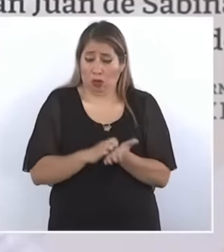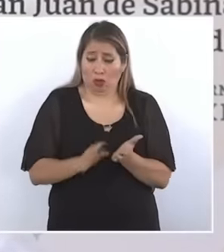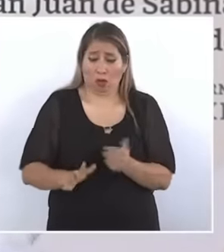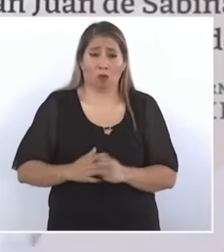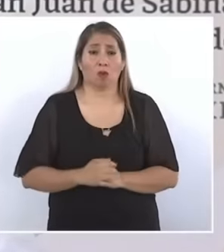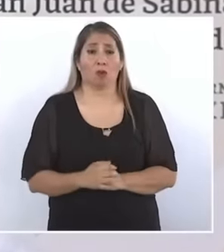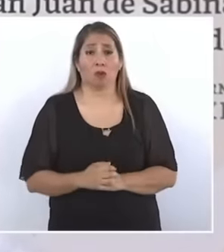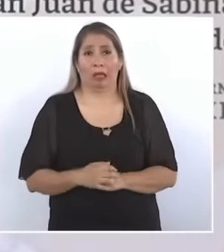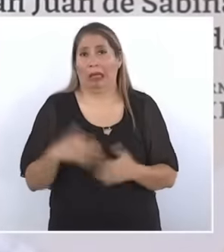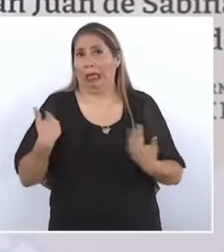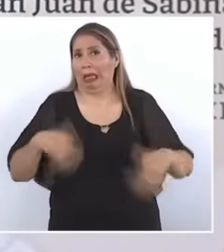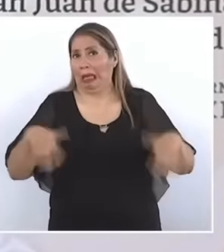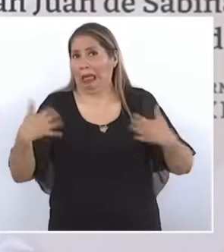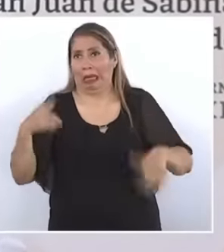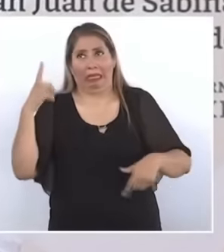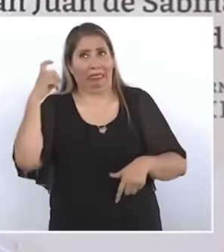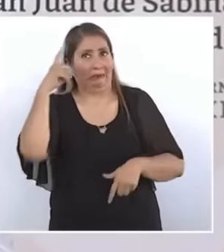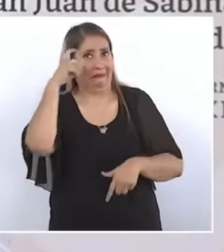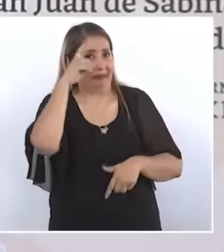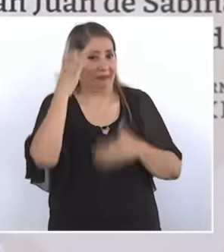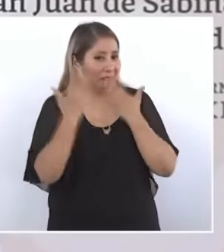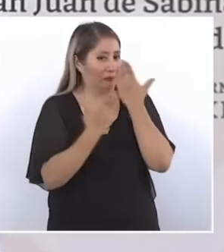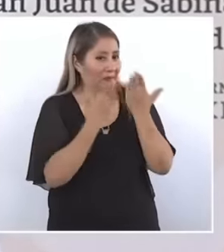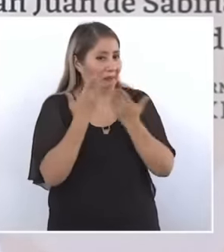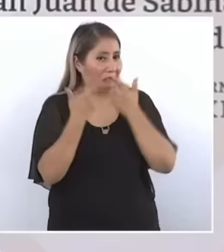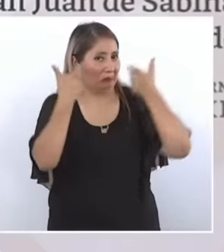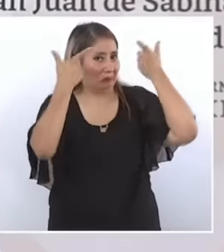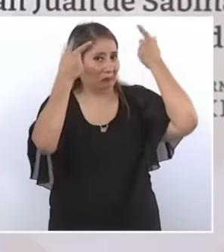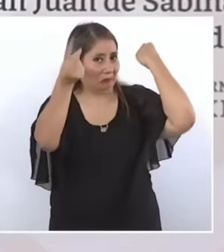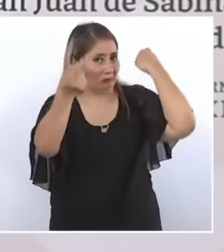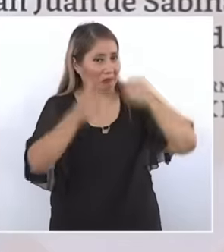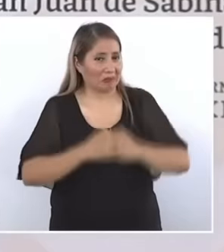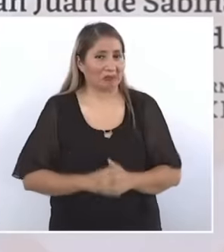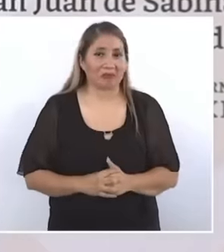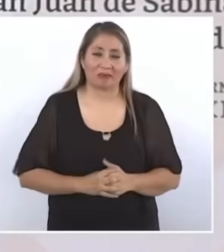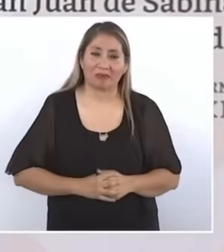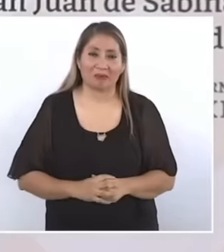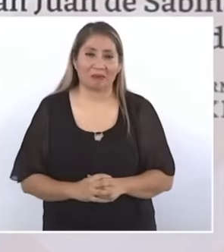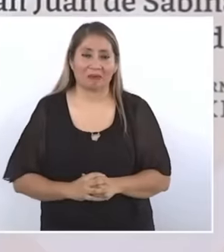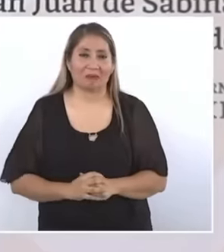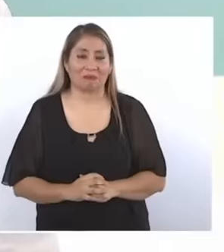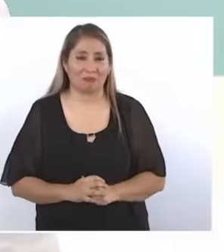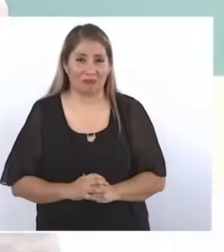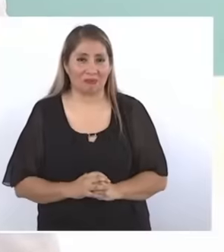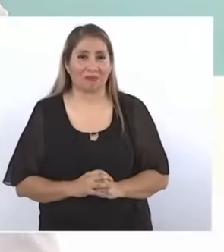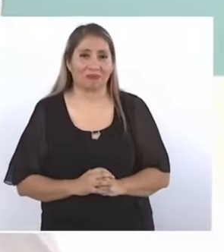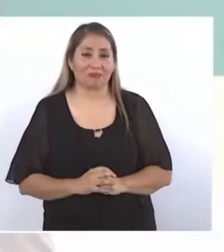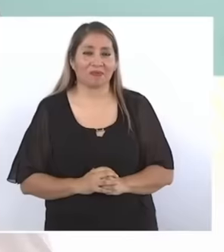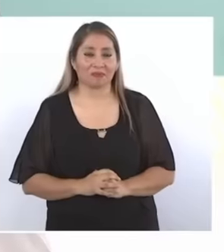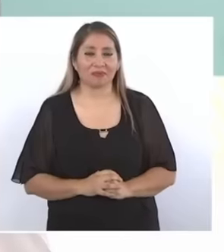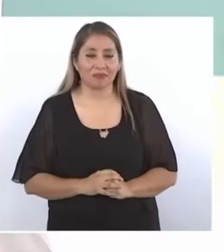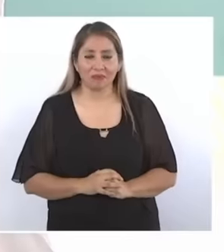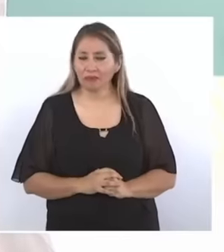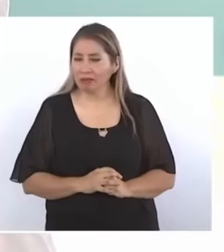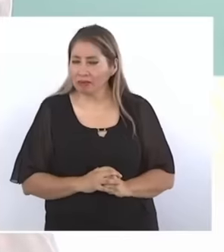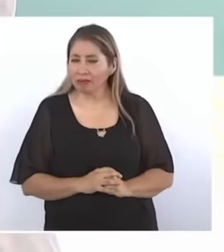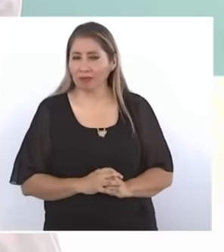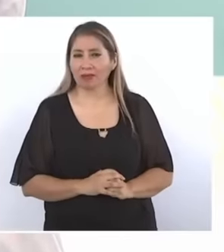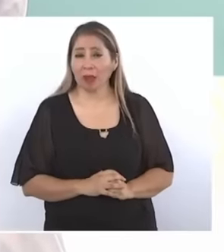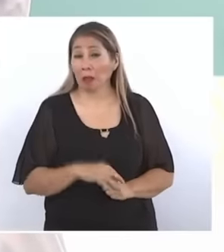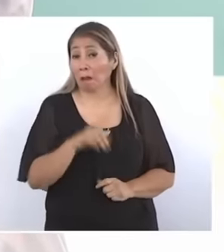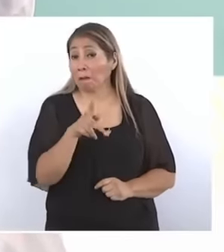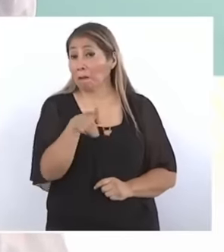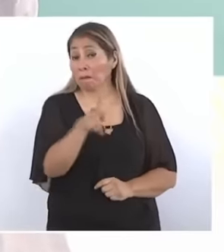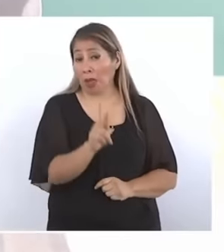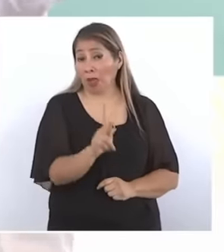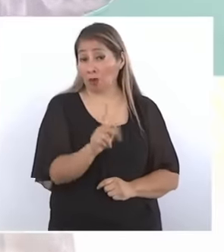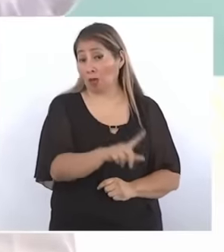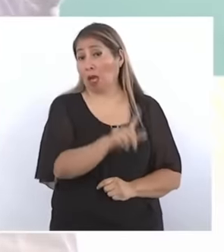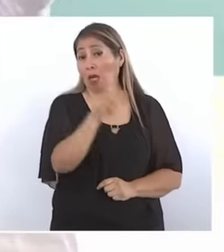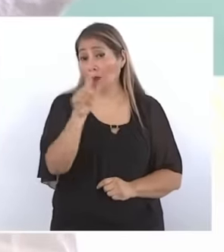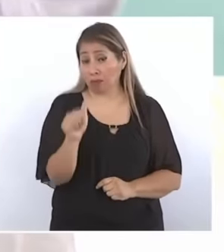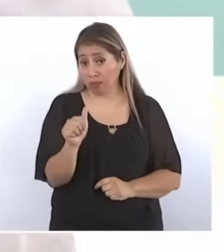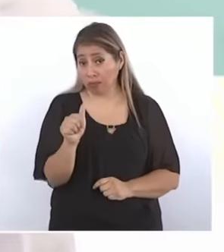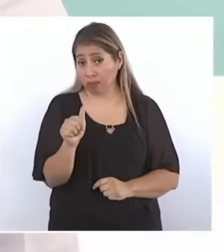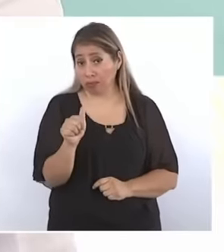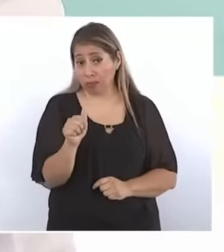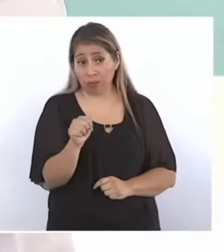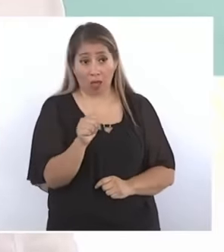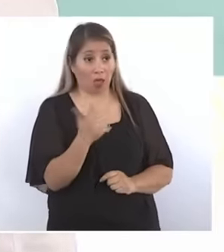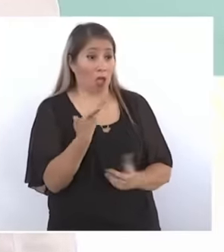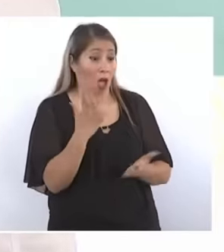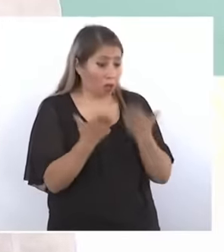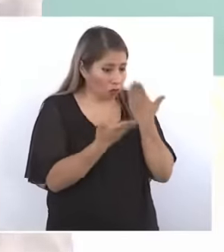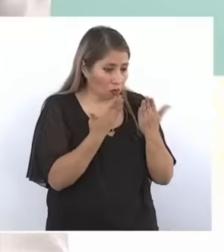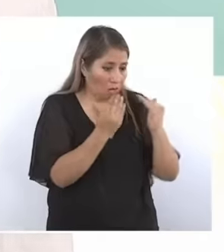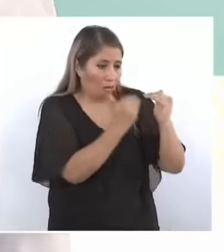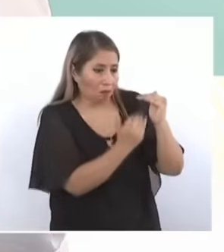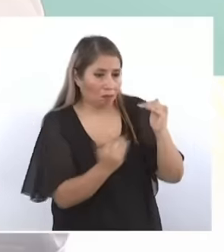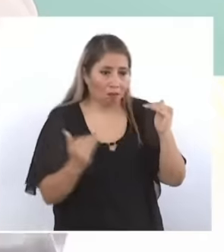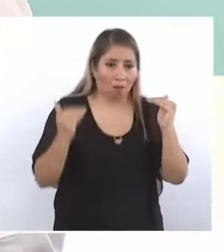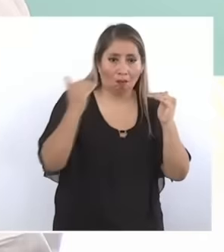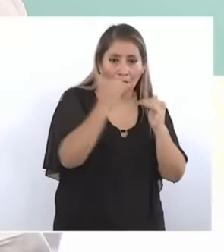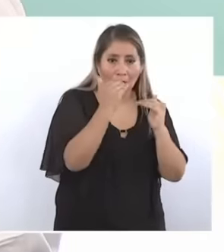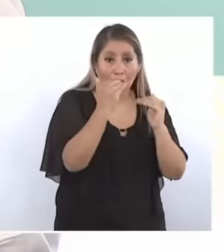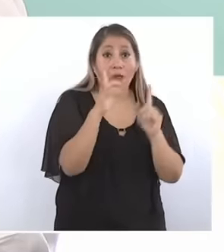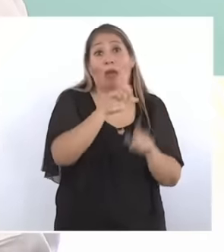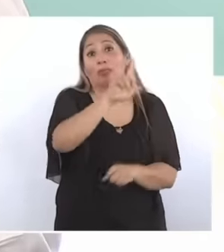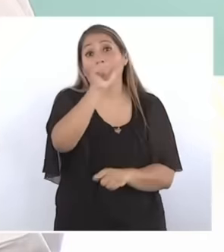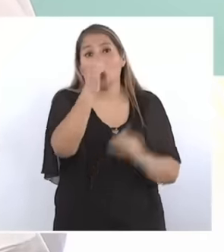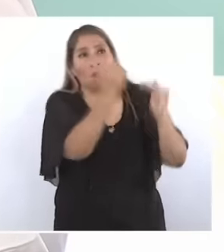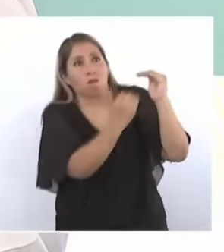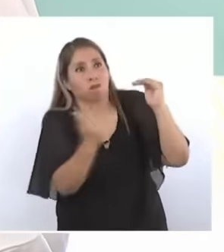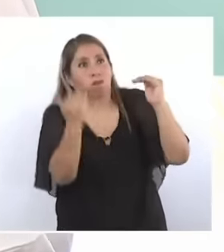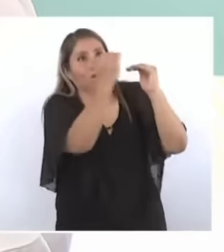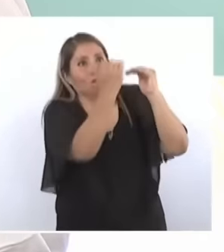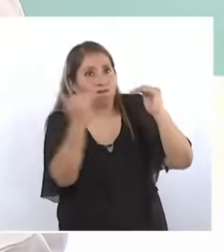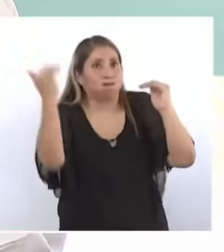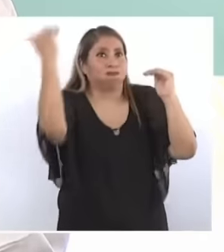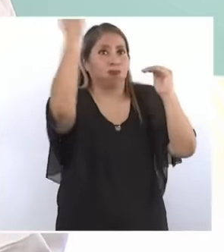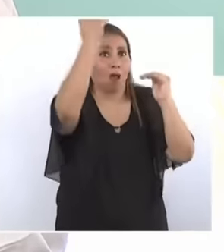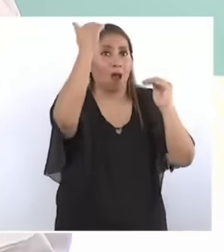a miracle and But then there is the master's degree And then the doctorate, look who is going to